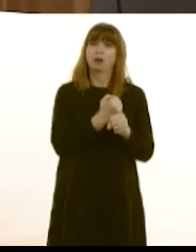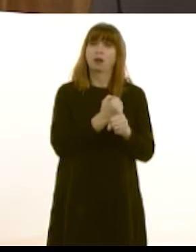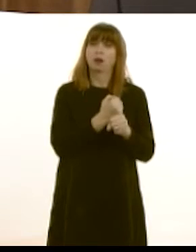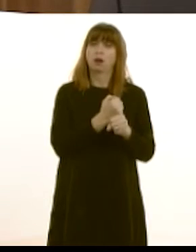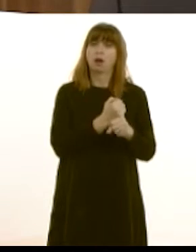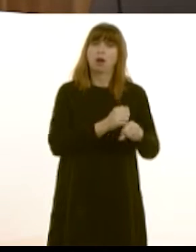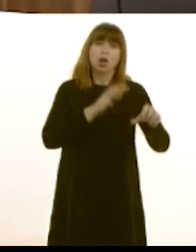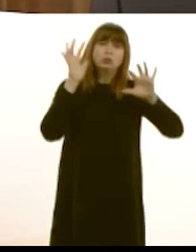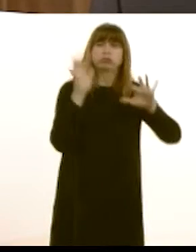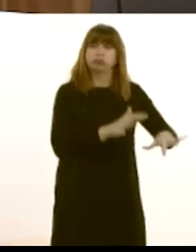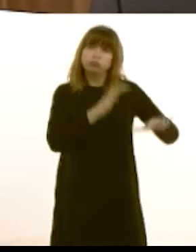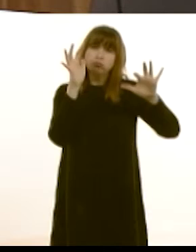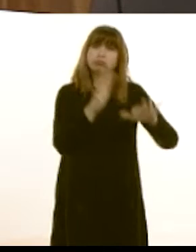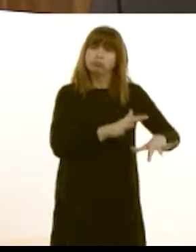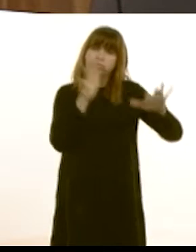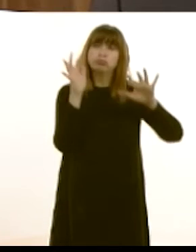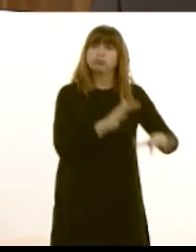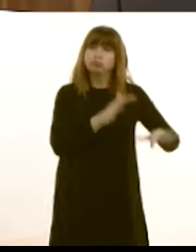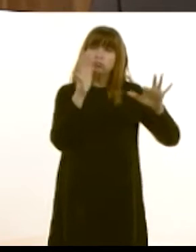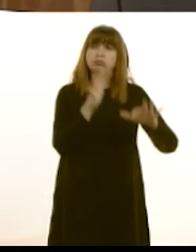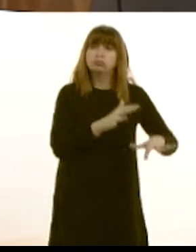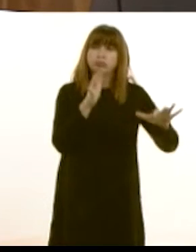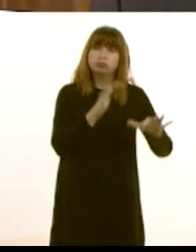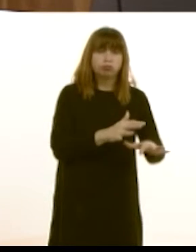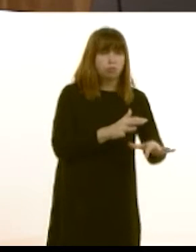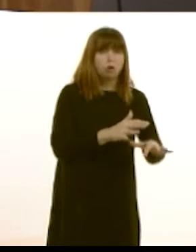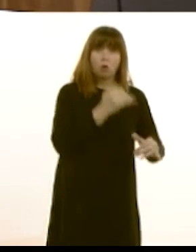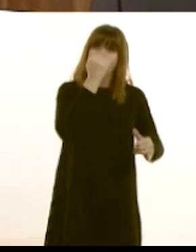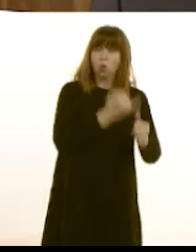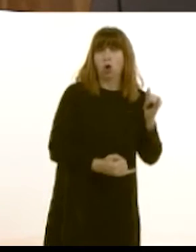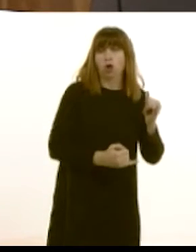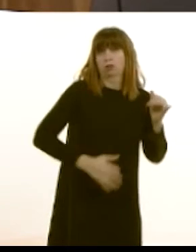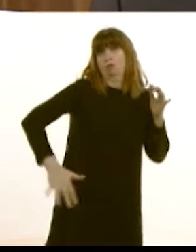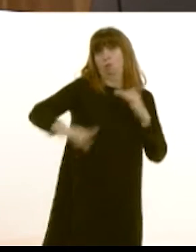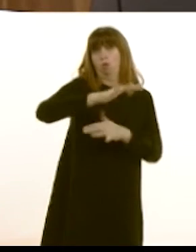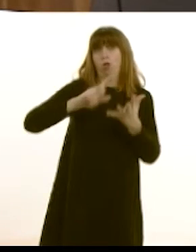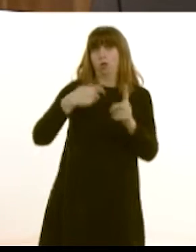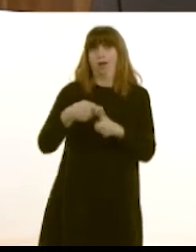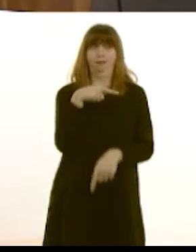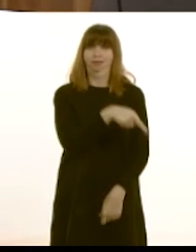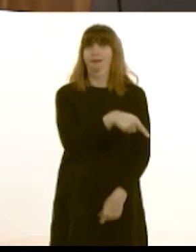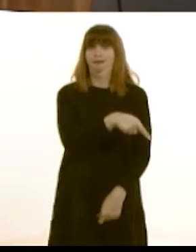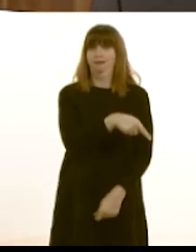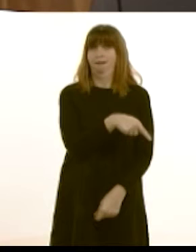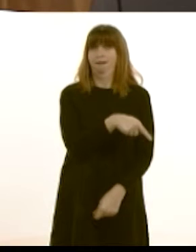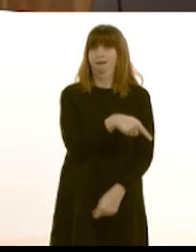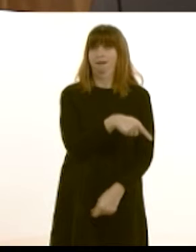of the last week of December, and yet we did not see flooding in the Conwy. We did see flooding in Cumbria. Why?